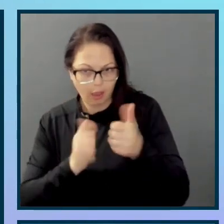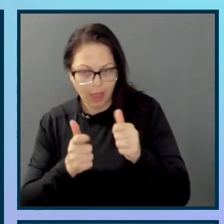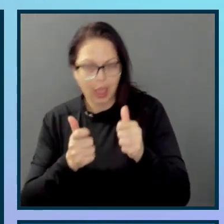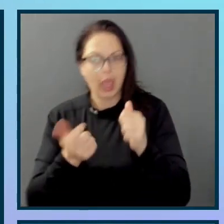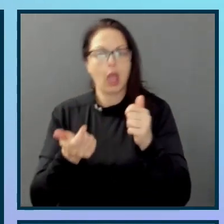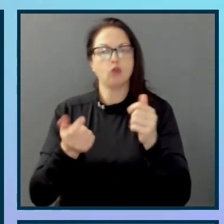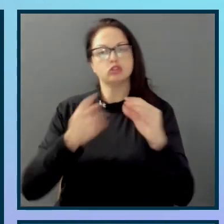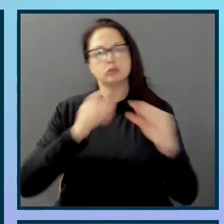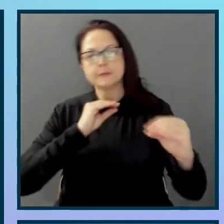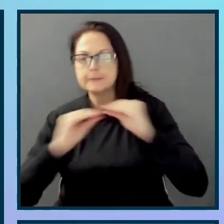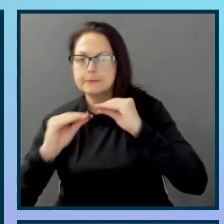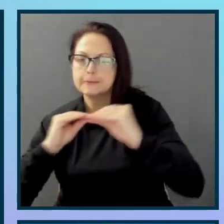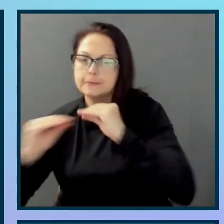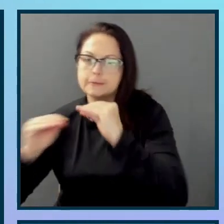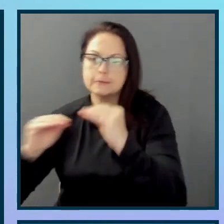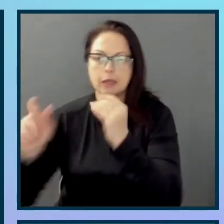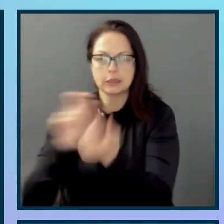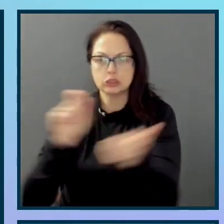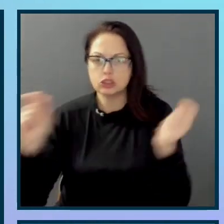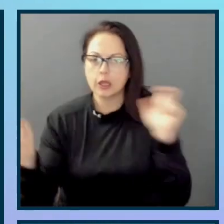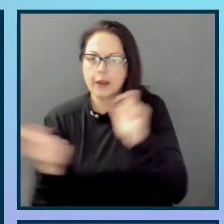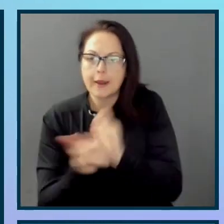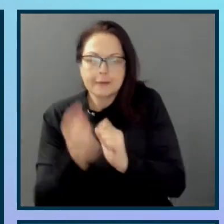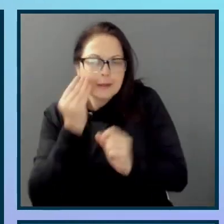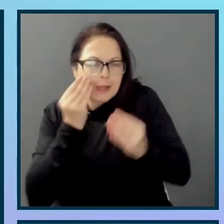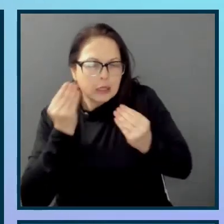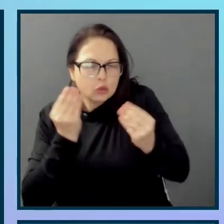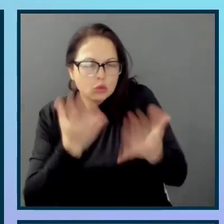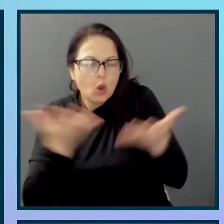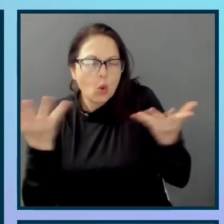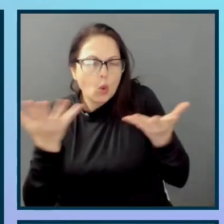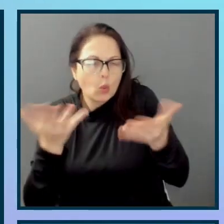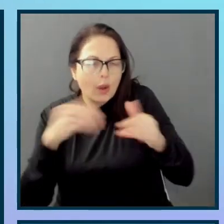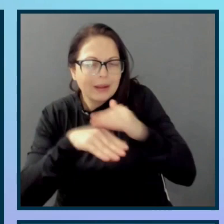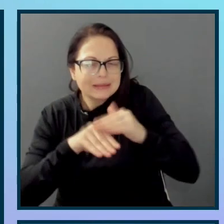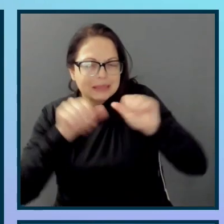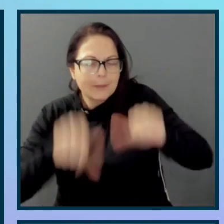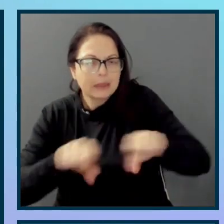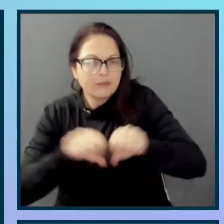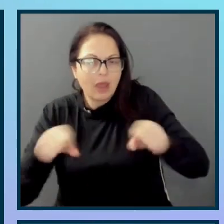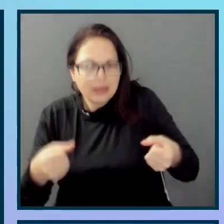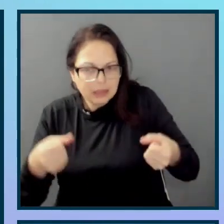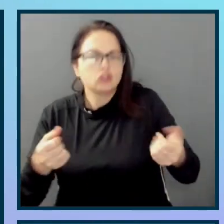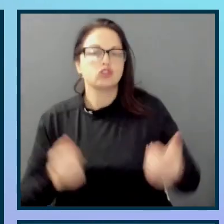Accessibility violations completely automatically. And if you layer on top of it at a tool